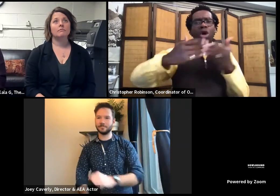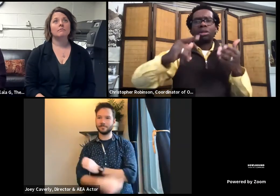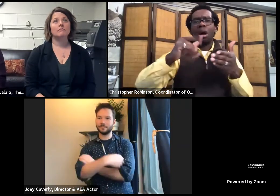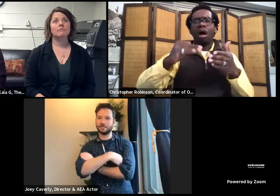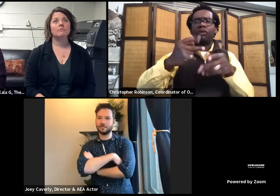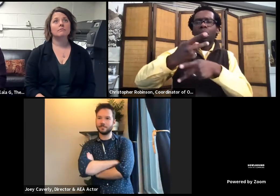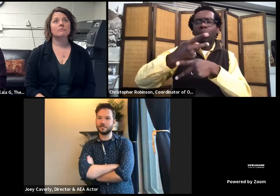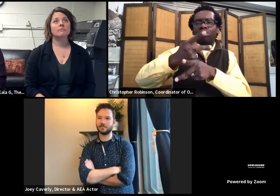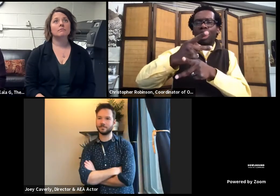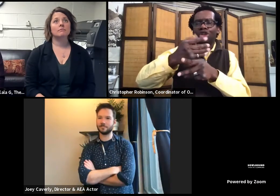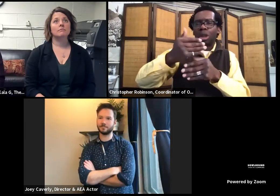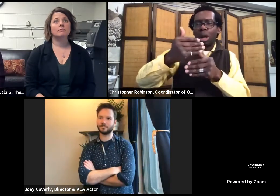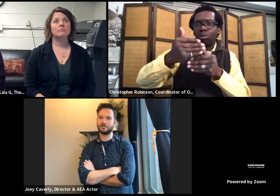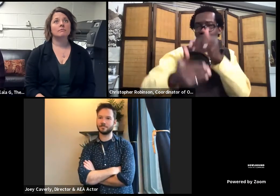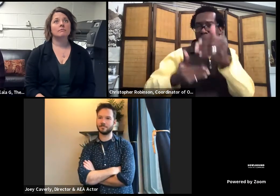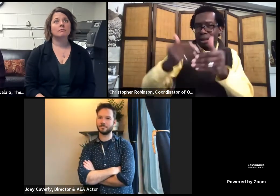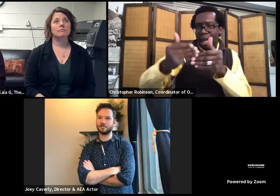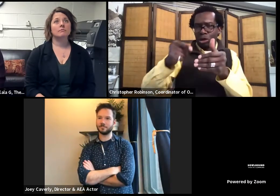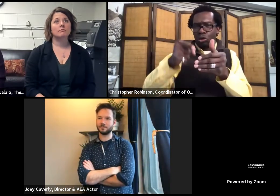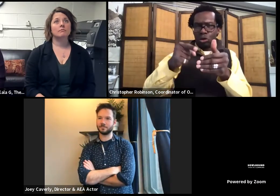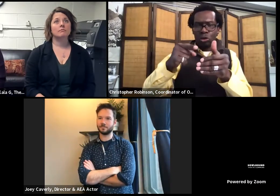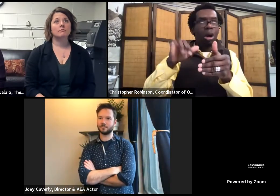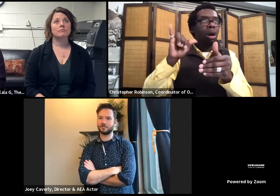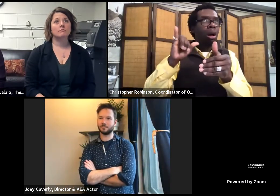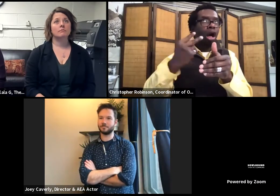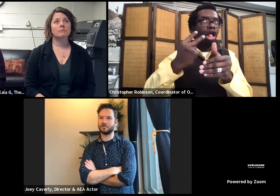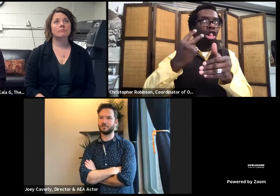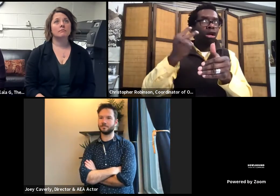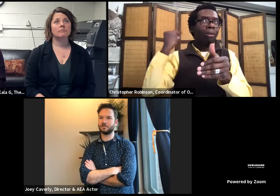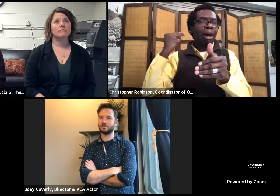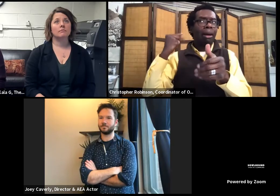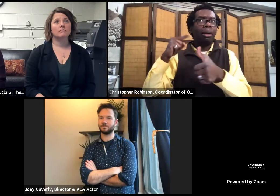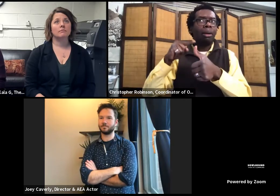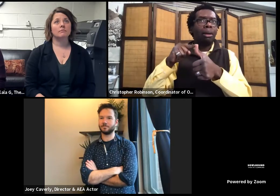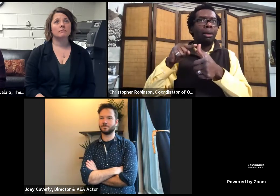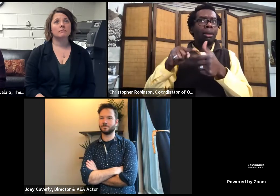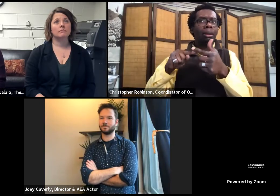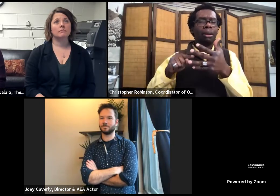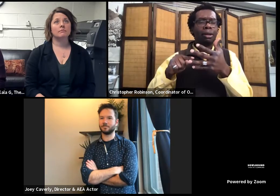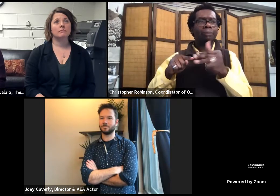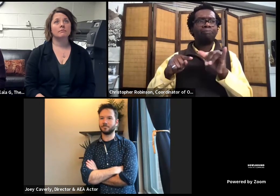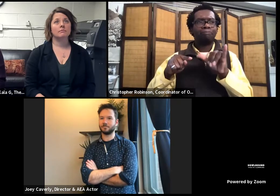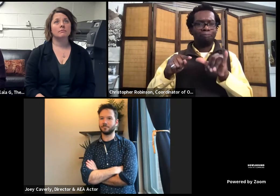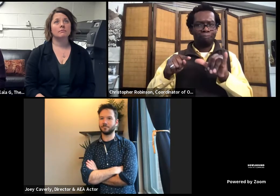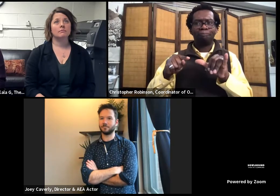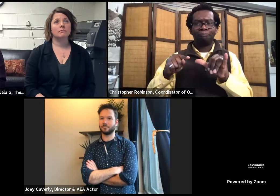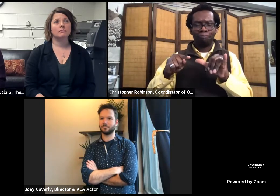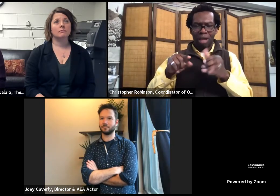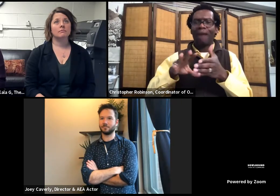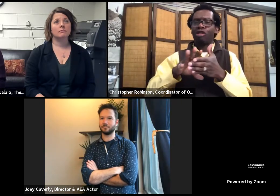but what we asked was what was in that production process. Looking back, one thing I wanna ask is